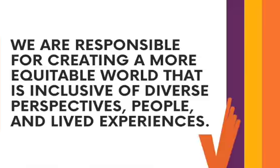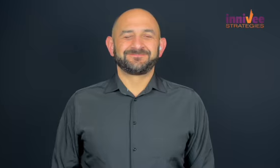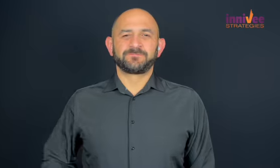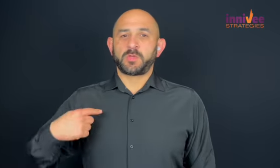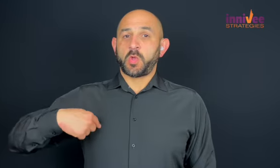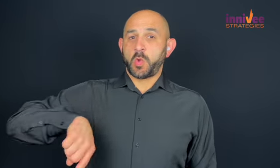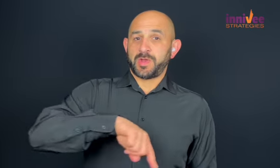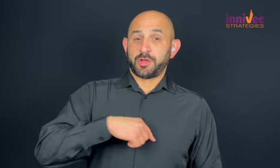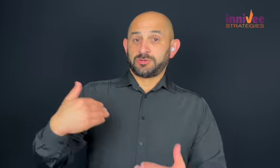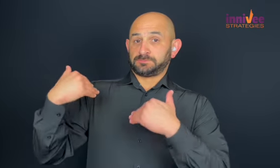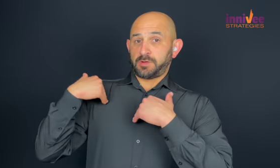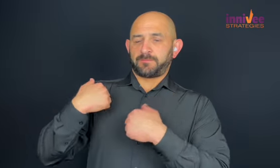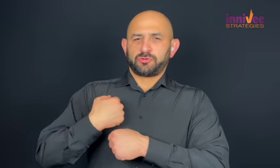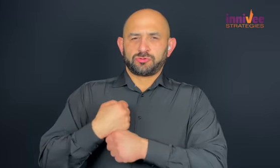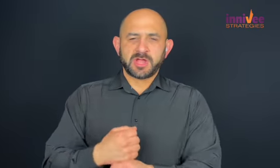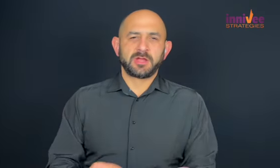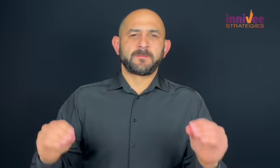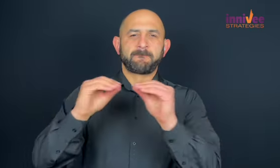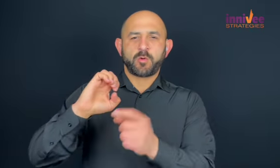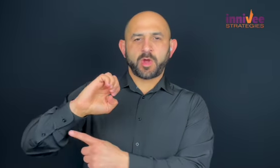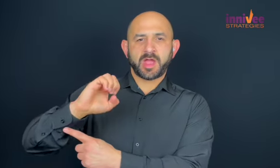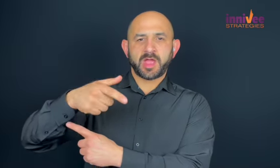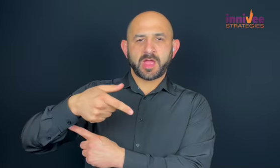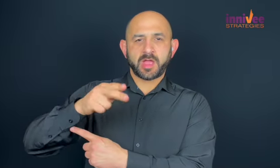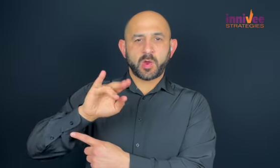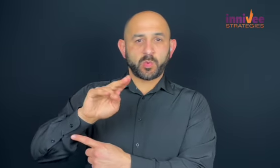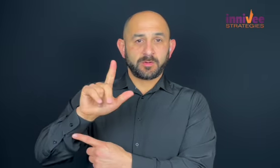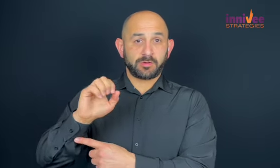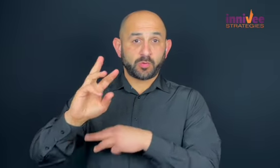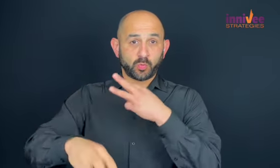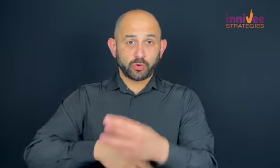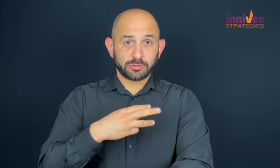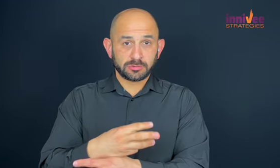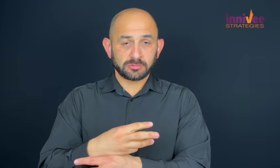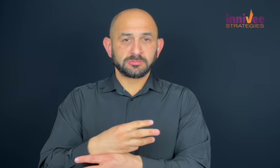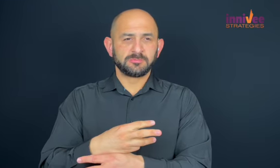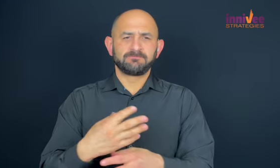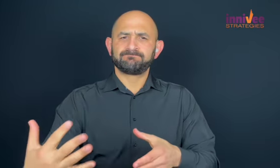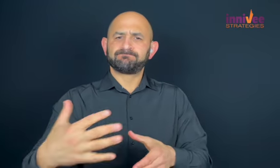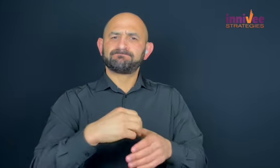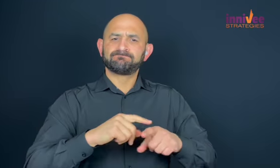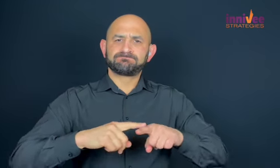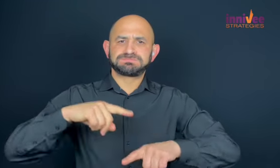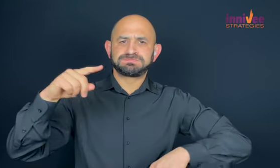We are responsible for creating a more equitable world that is inclusive of diverse